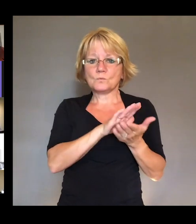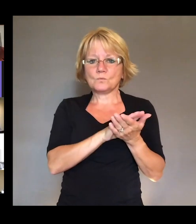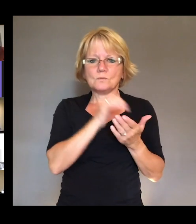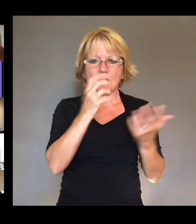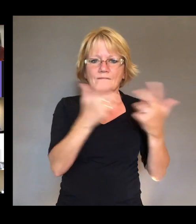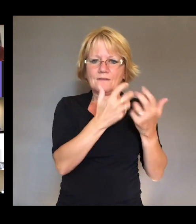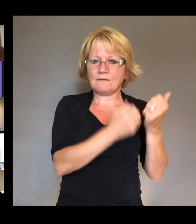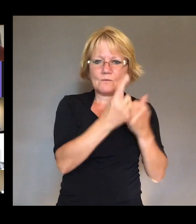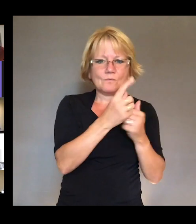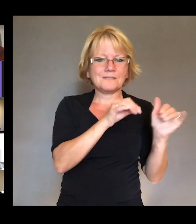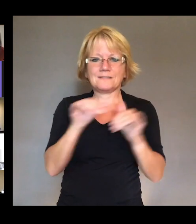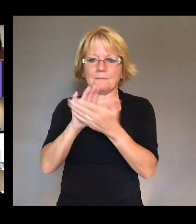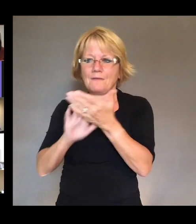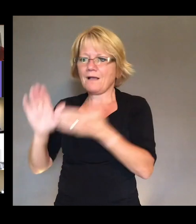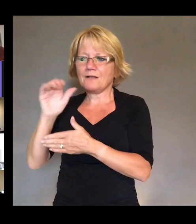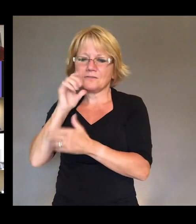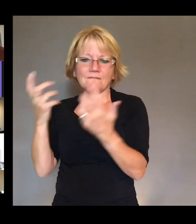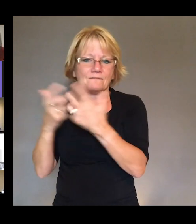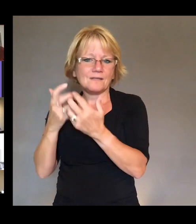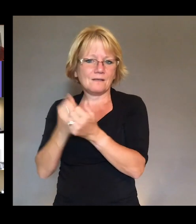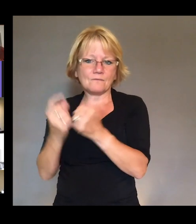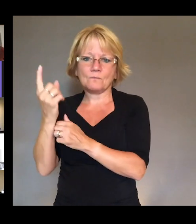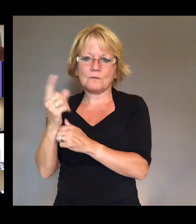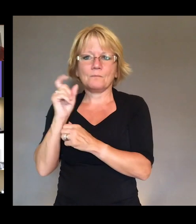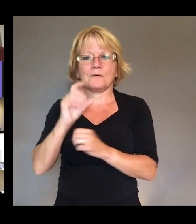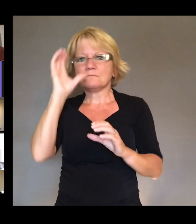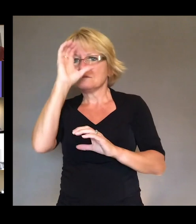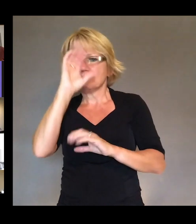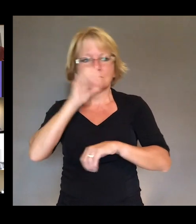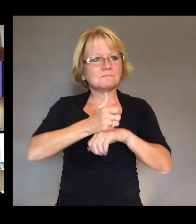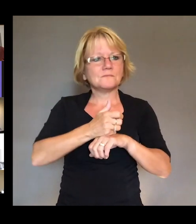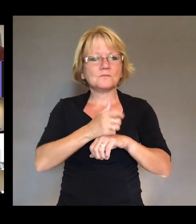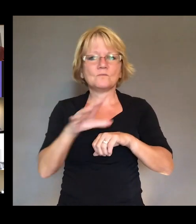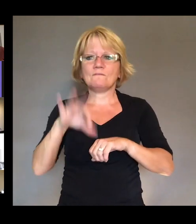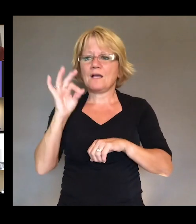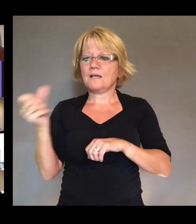just like the world of academia isn't for everyone. So we have to find and put systems in place